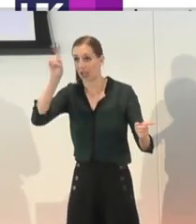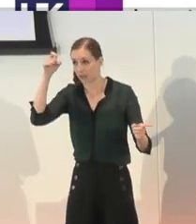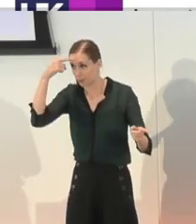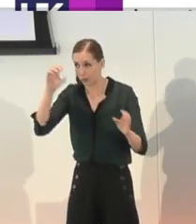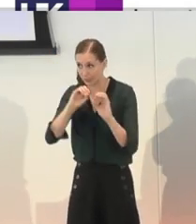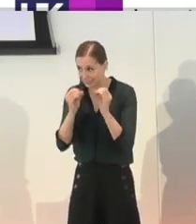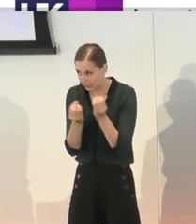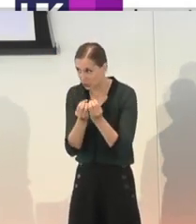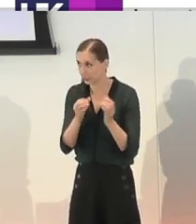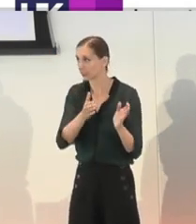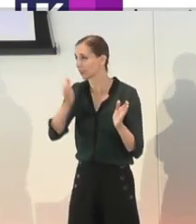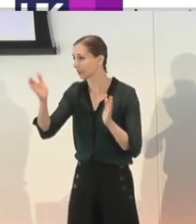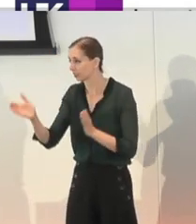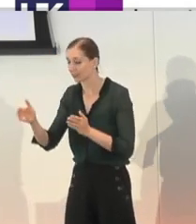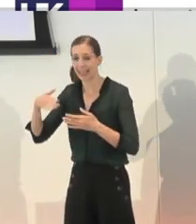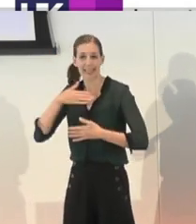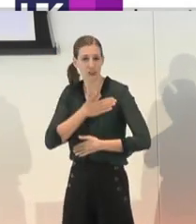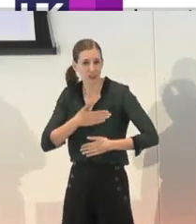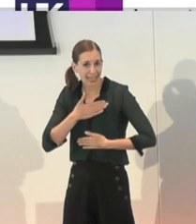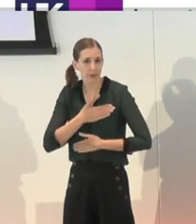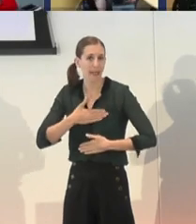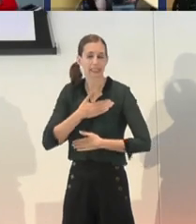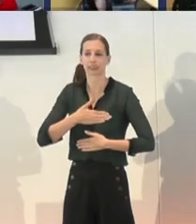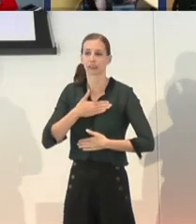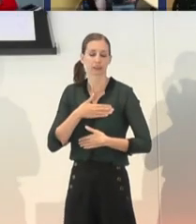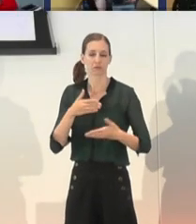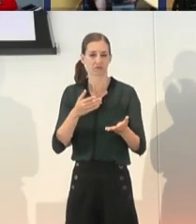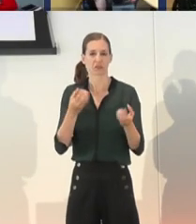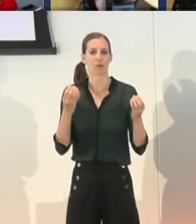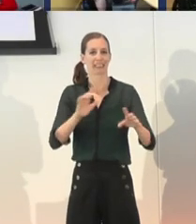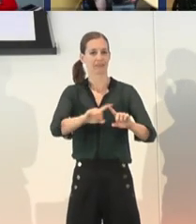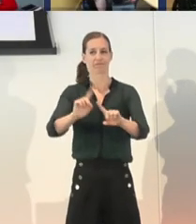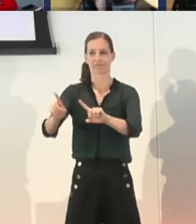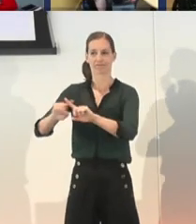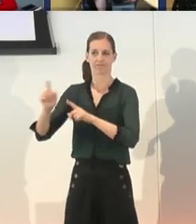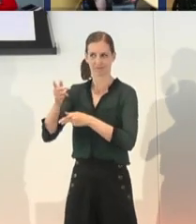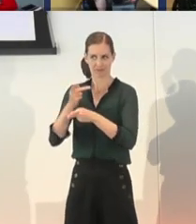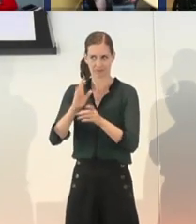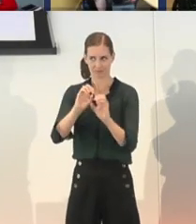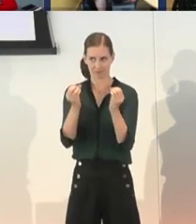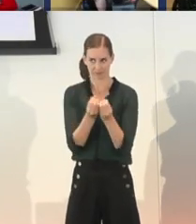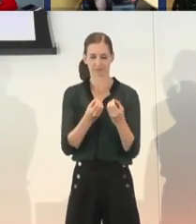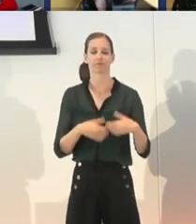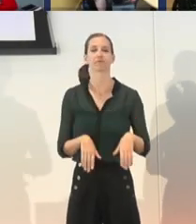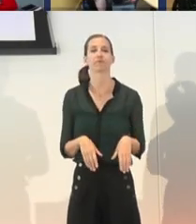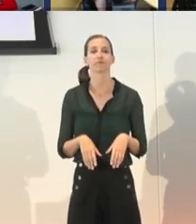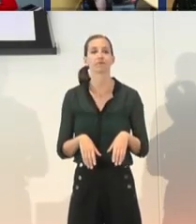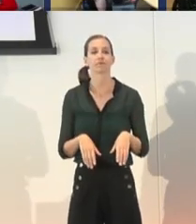entertainment, and commercial organizations thrown in there. This is what we have been talking about